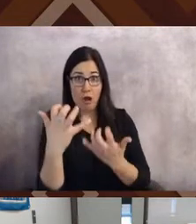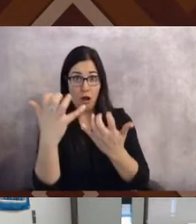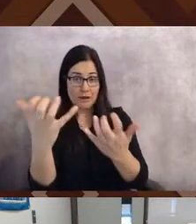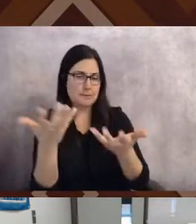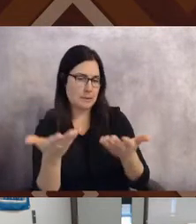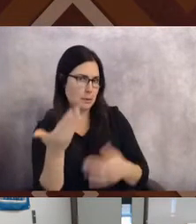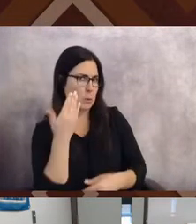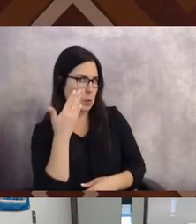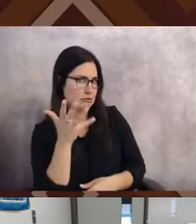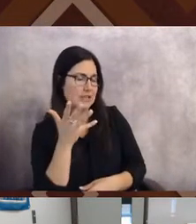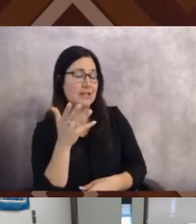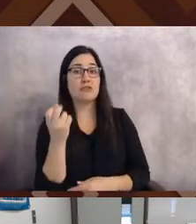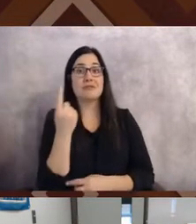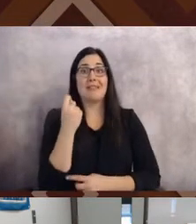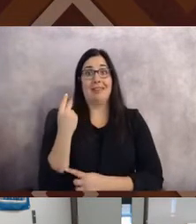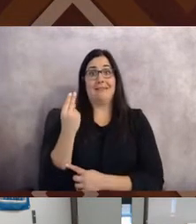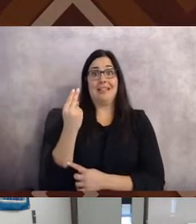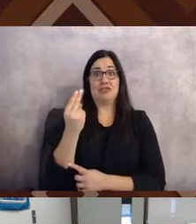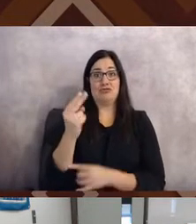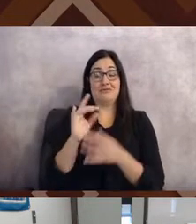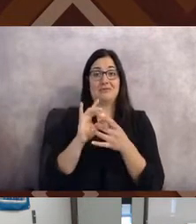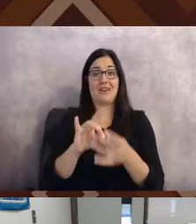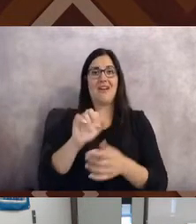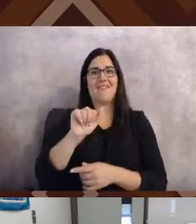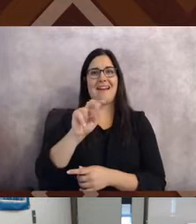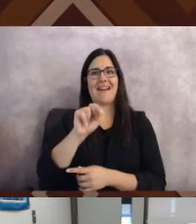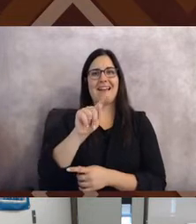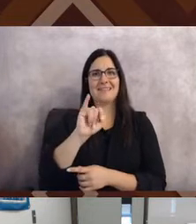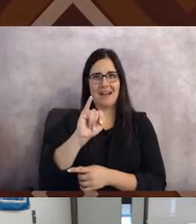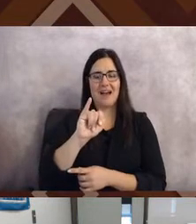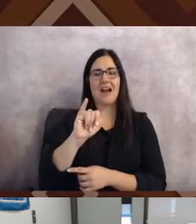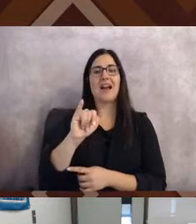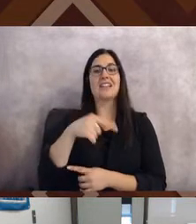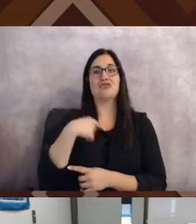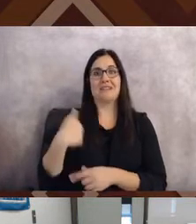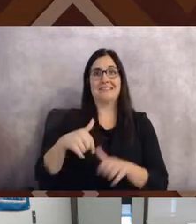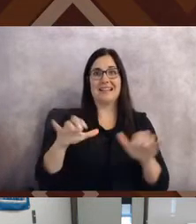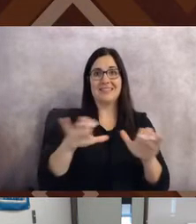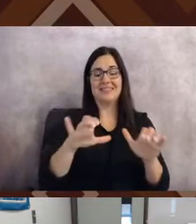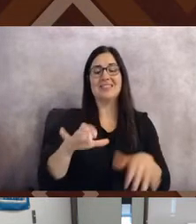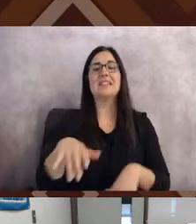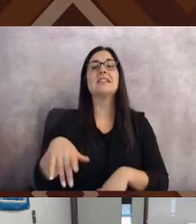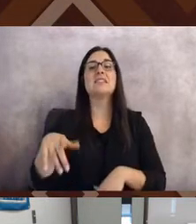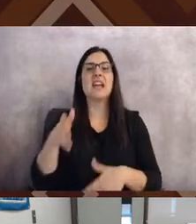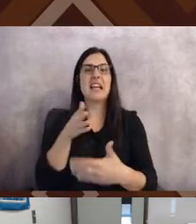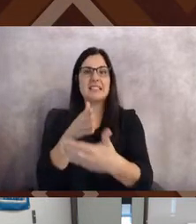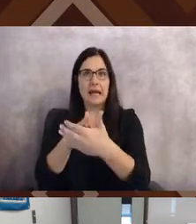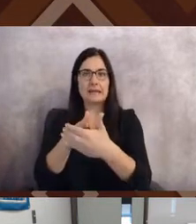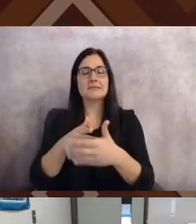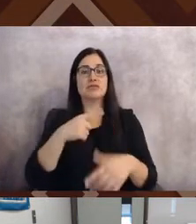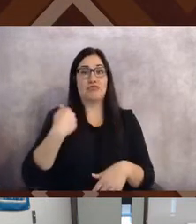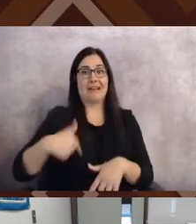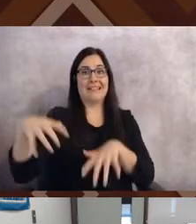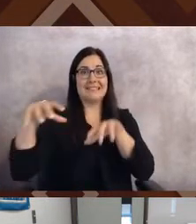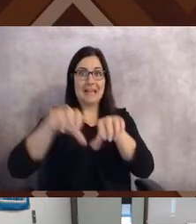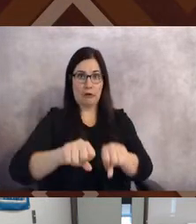But the history of anti-Chinese activity and anti-Chinese sentiment in the U.S. goes back a really, really, really long time.